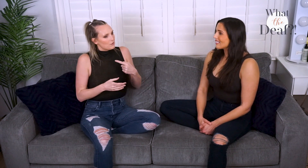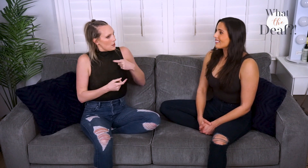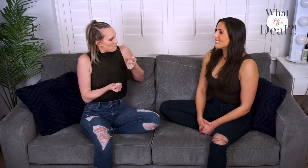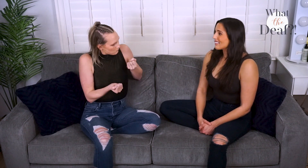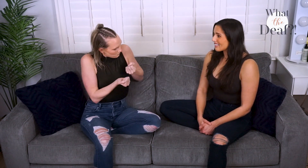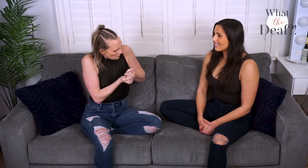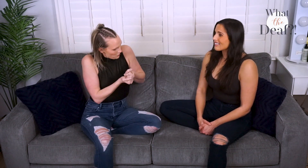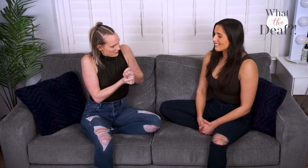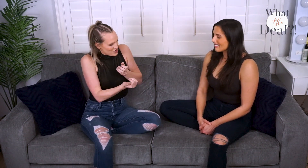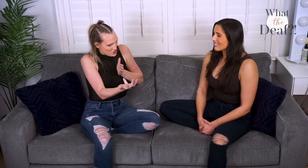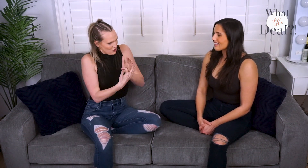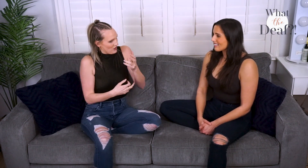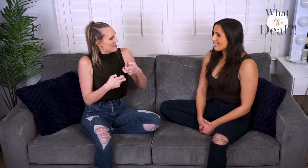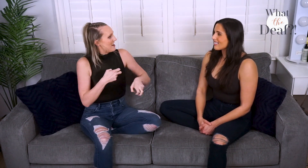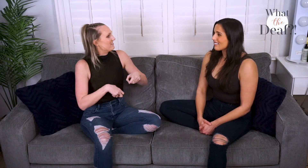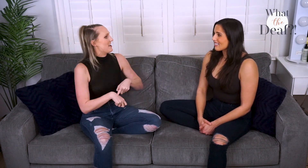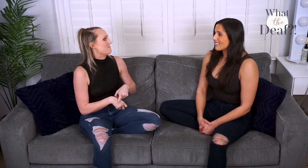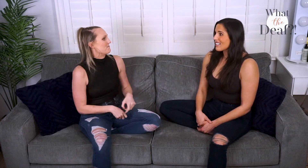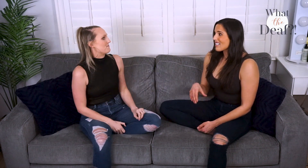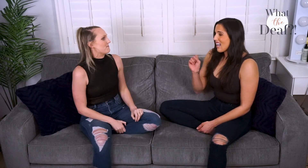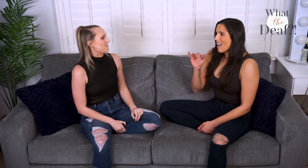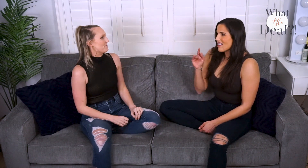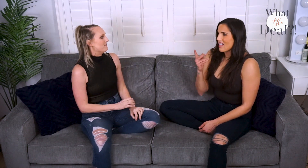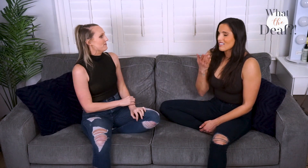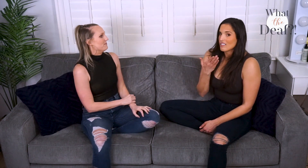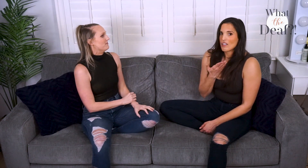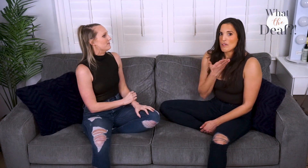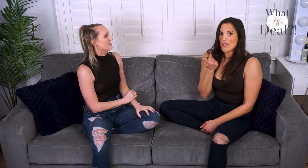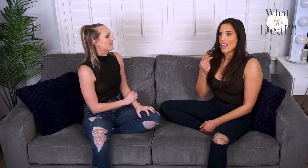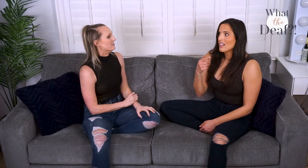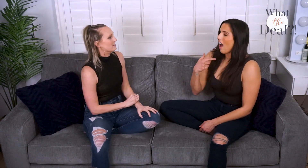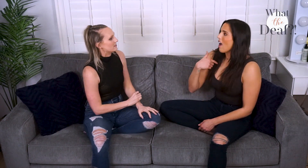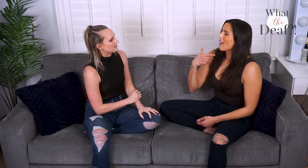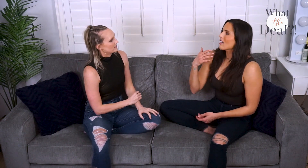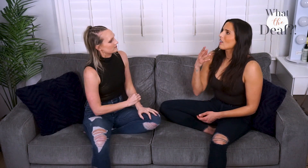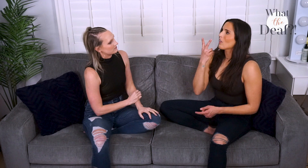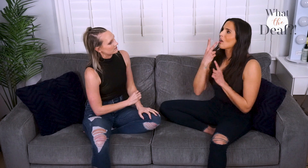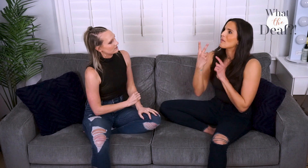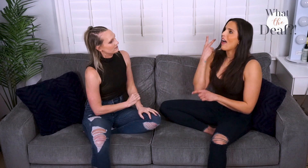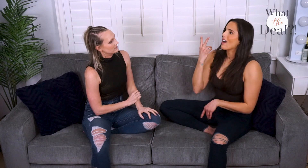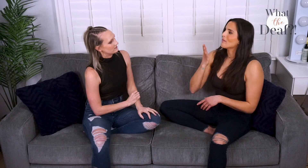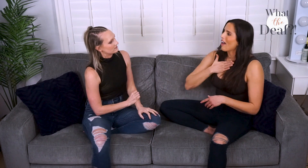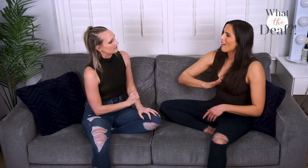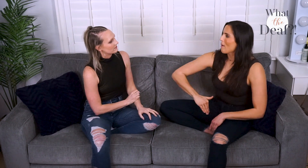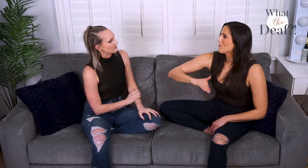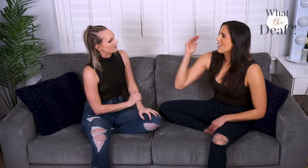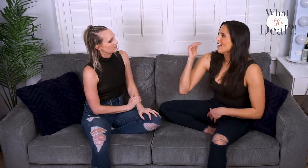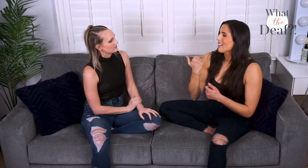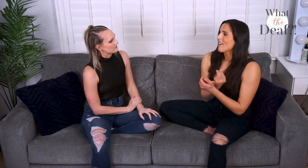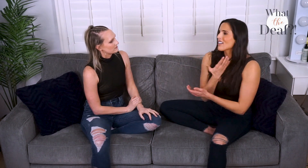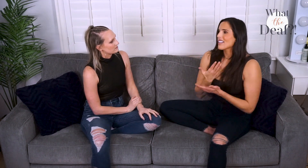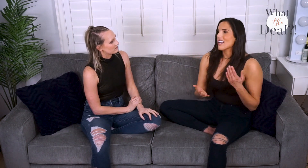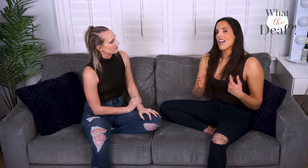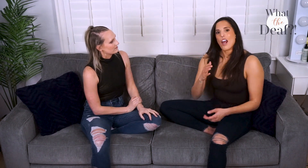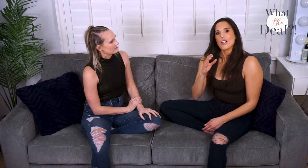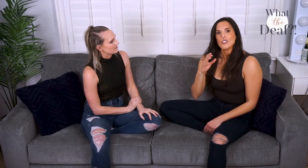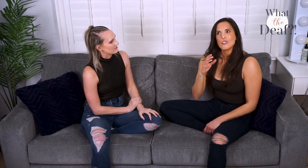who gives me support through the tough times. Yeah, absolutely, that's one of the best things. And looking back in my upbringing,